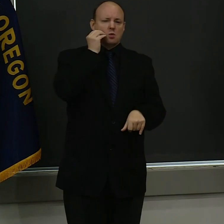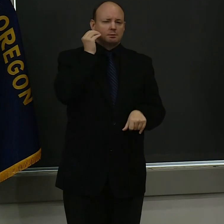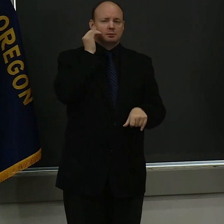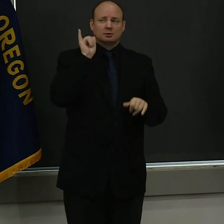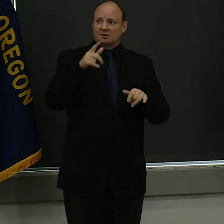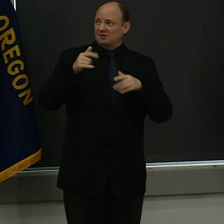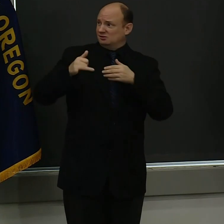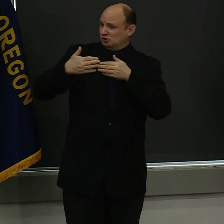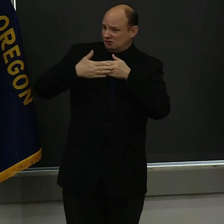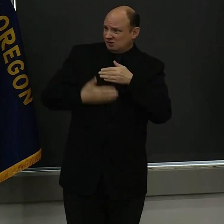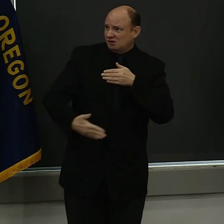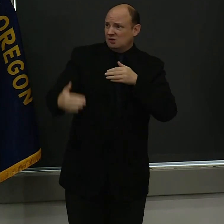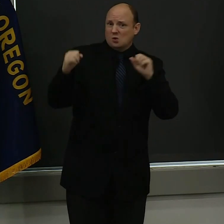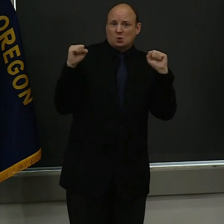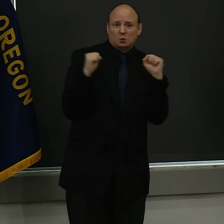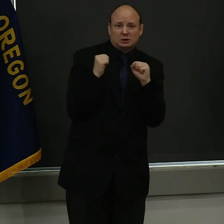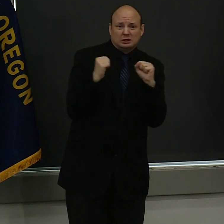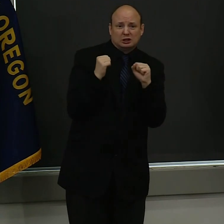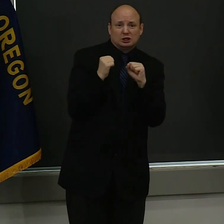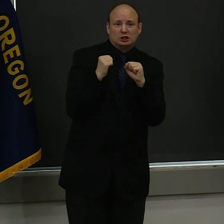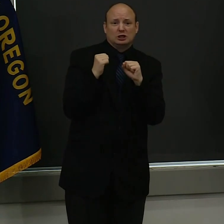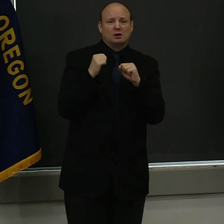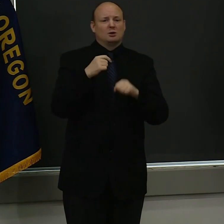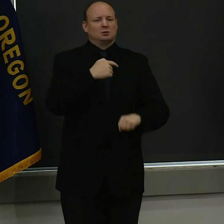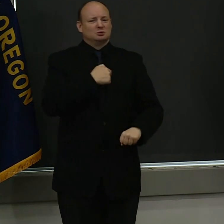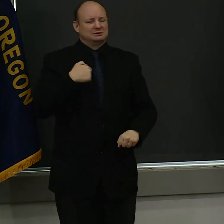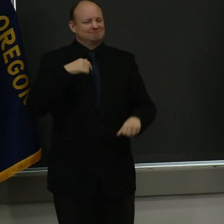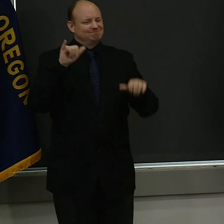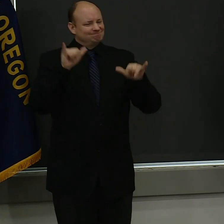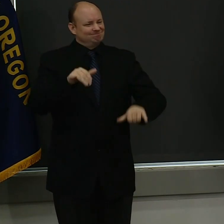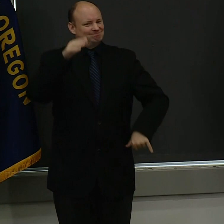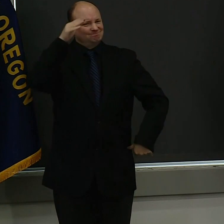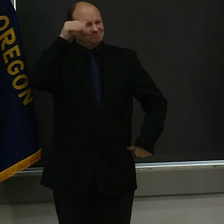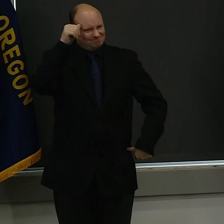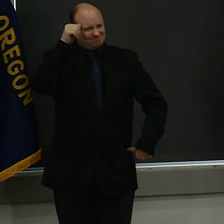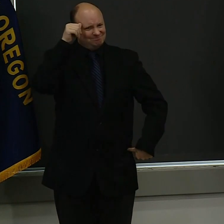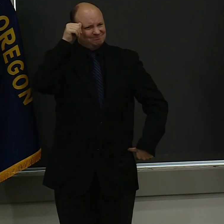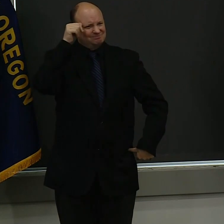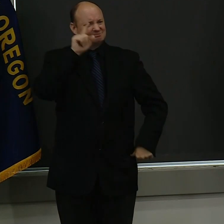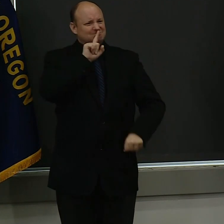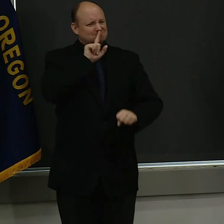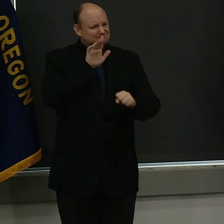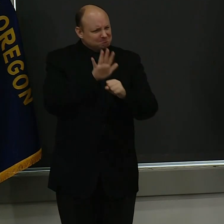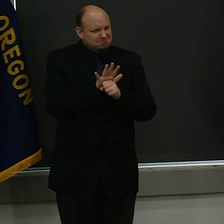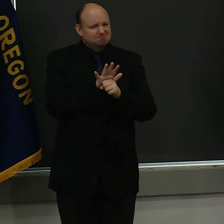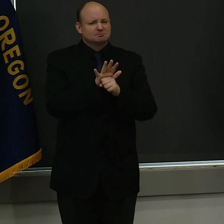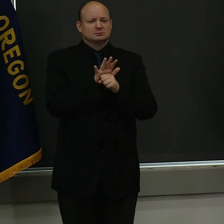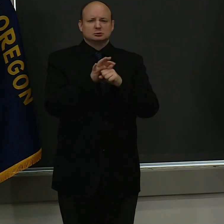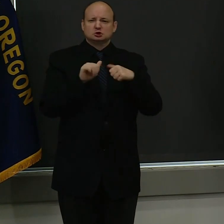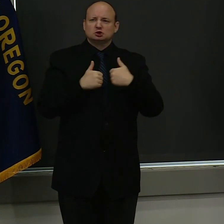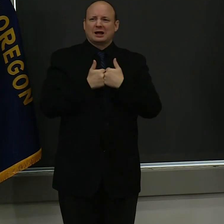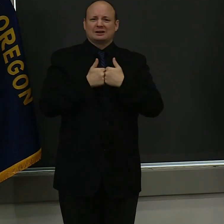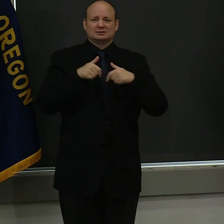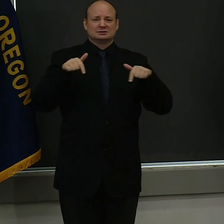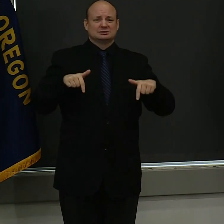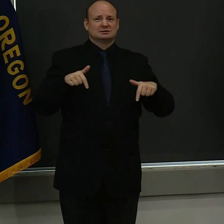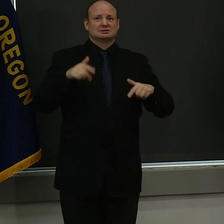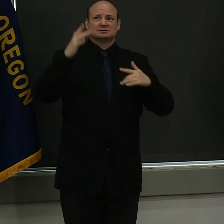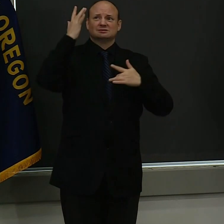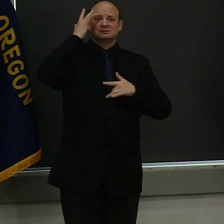OF OREGON FAMILIES FROM ANY MORE OF THESE OF OREGON FAMILIES FROM ANY MORE OF THESE PAINFUL OF OREGON FAMILIES FROM ANY MORE OF THESE PAINFUL LAST MORE OF THESE PAINFUL LAST MORE OF THESE PAINFUL LAST GOODBYES. GOODBYES. GOODBYES. THE GOODBYES. THE WAY GOODBYES. THE WAY THAT GOODBYES. THE WAY THAT WE GOODBYES. THE WAY THAT WE WILL GOODBYES. THE WAY THAT WE WILL GET THE WAY THAT WE WILL GET THE WAY THAT WE WILL GET THROUGH THE WAY THAT WE WILL GET THROUGH THE THE WAY THAT WE WILL GET THROUGH THE WINTER THE WAY THAT WE WILL GET THROUGH THE WINTER IS THE WAY THAT WE WILL GET THROUGH THE WINTER IS SAFE THE WAY THAT WE WILL GET THROUGH THE WINTER IS SAFE AND THROUGH THE WINTER IS SAFE AND THROUGH THE WINTER IS SAFE AND HEALTHY THROUGH THE WINTER IS SAFE AND HEALTHY AND THROUGH THE WINTER IS SAFE AND HEALTHY AND STRONG THROUGH THE WINTER IS SAFE AND HEALTHY AND STRONG IS THROUGH THE WINTER IS SAFE AND HEALTHY AND STRONG IS BY HEALTHY AND STRONG IS BY